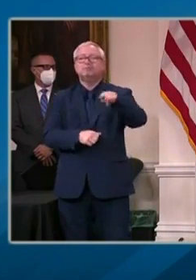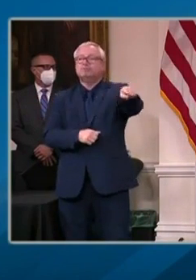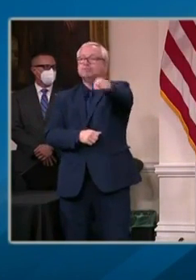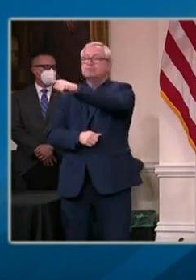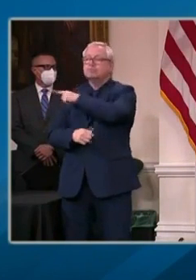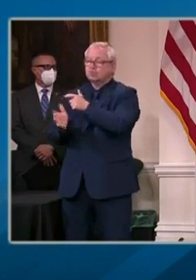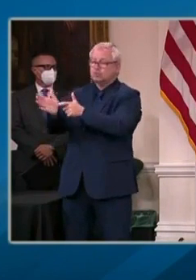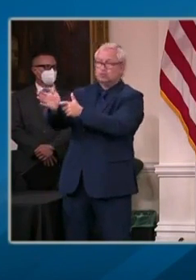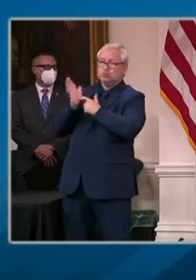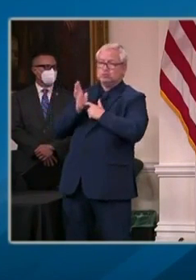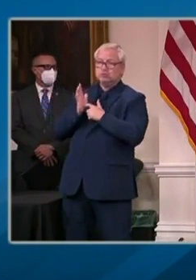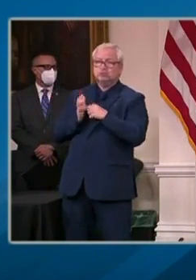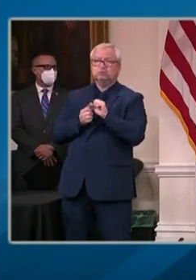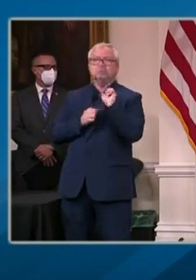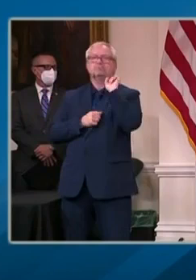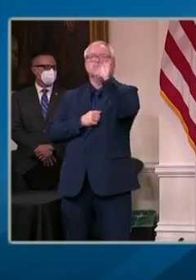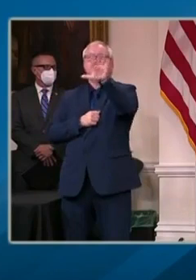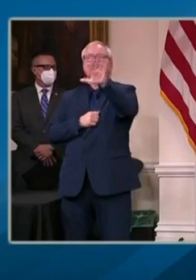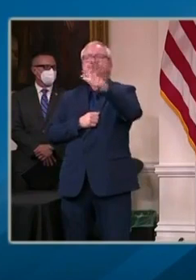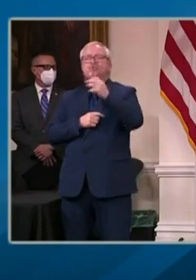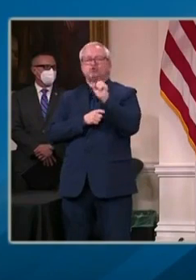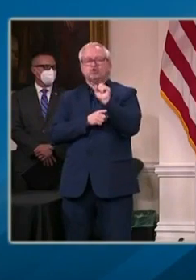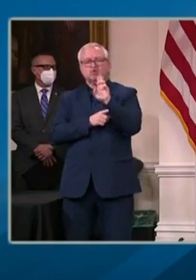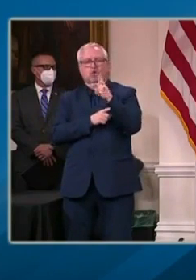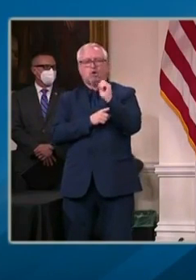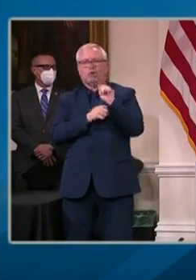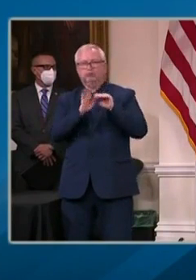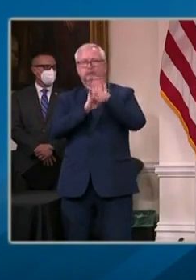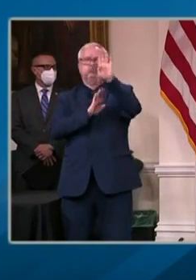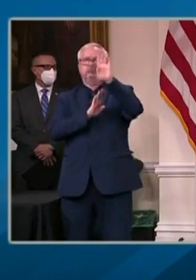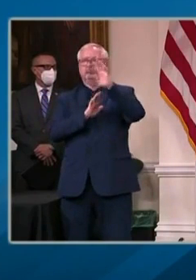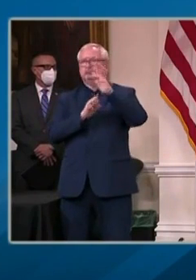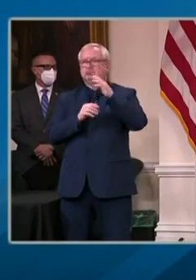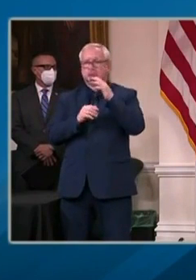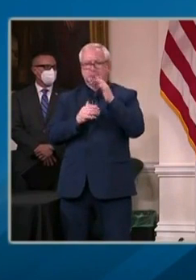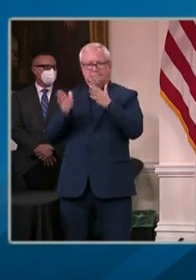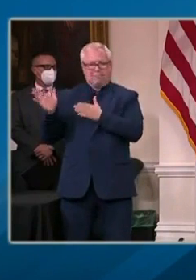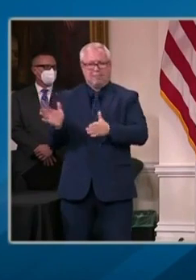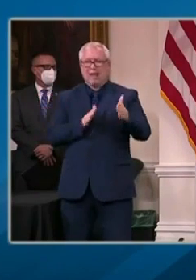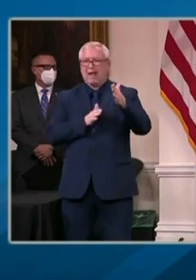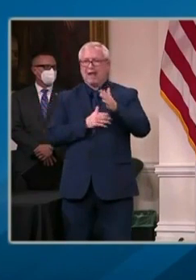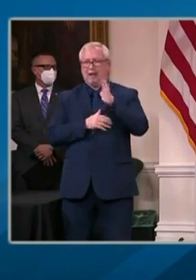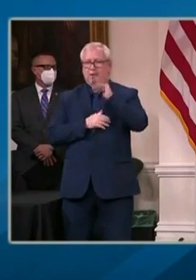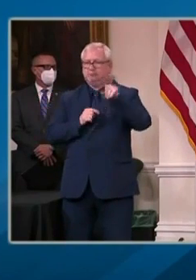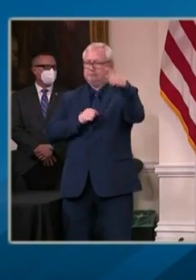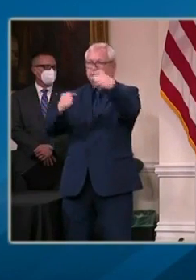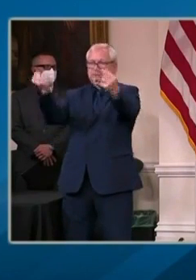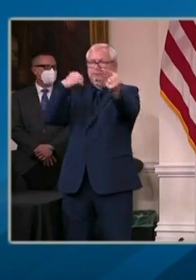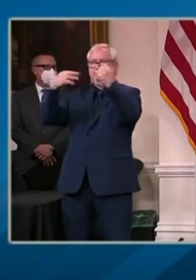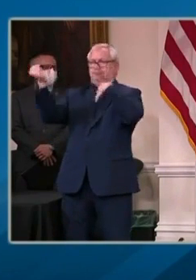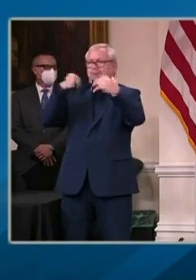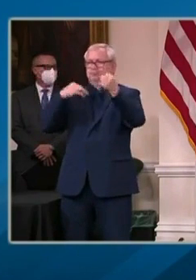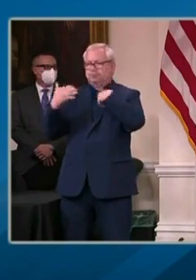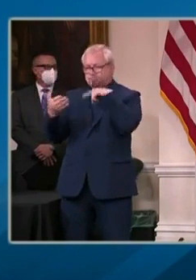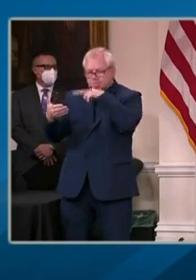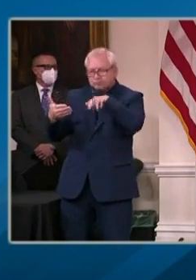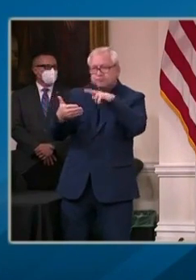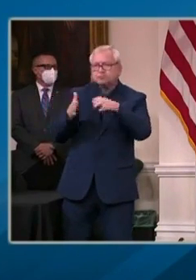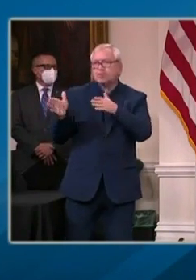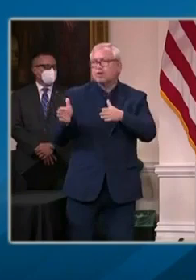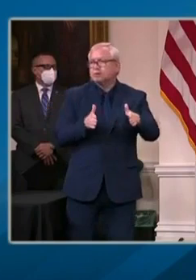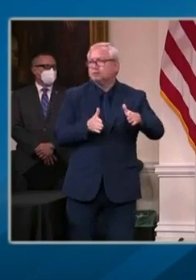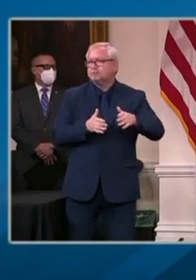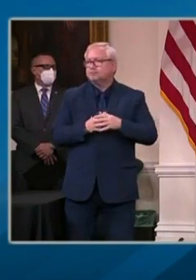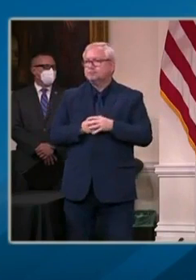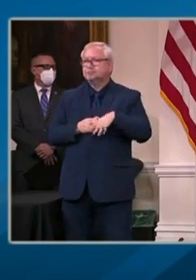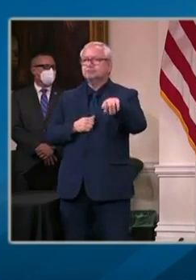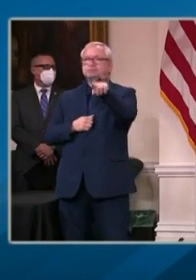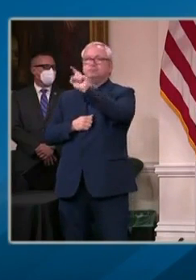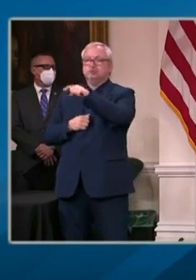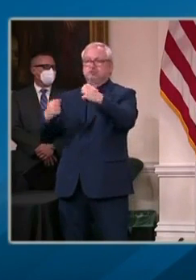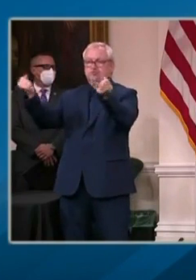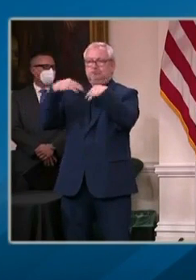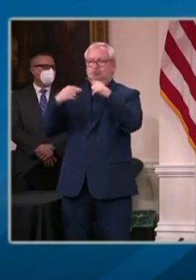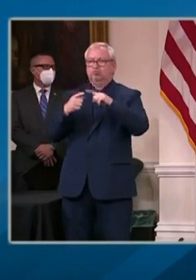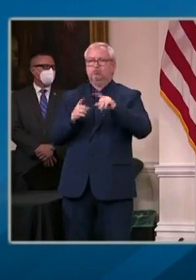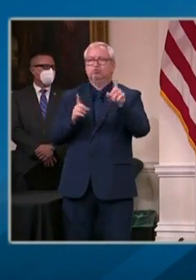EFFECTIVE IMMEDIATELY HOSPITALS ARE REQUIRED TO SUBMIT A SURGE PLAN WHICH INCLUDES DETAILED STRATEGIES FOR THE EXPANSION OF HOSPITAL BED AND STAFFING CAPACITY ADJUSTMENTS.